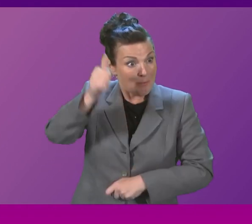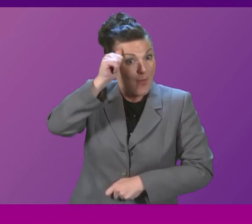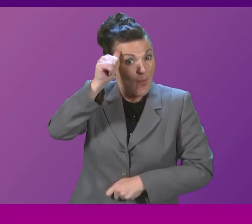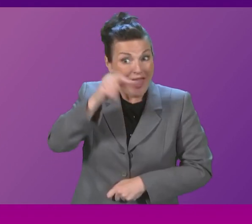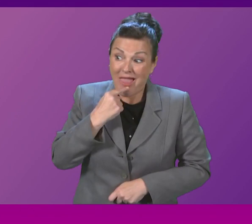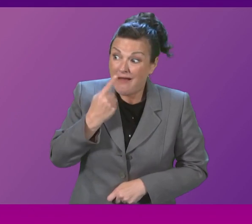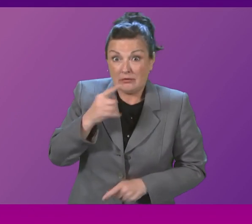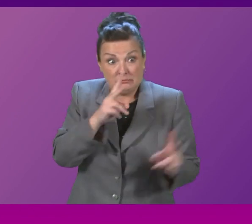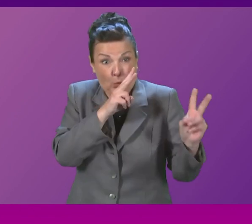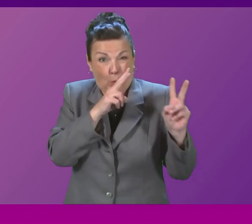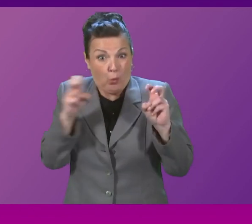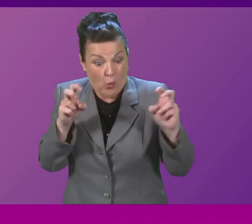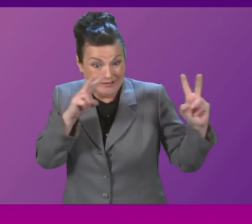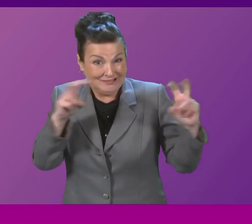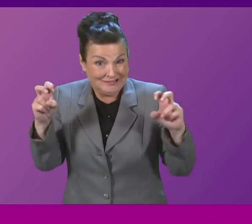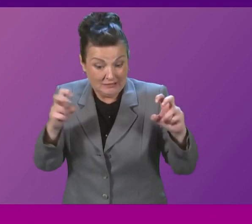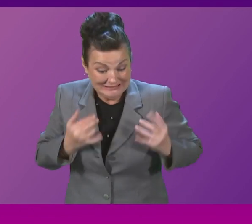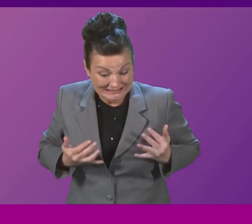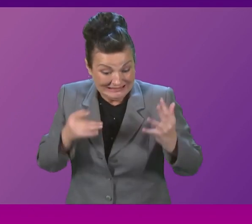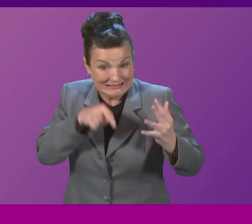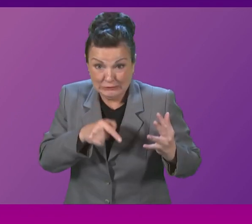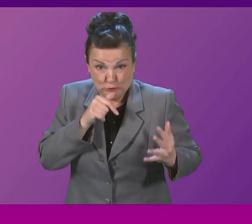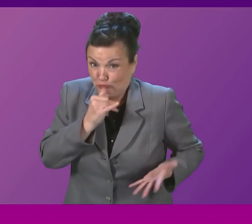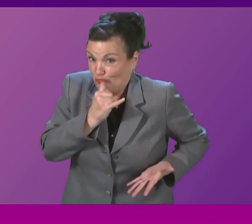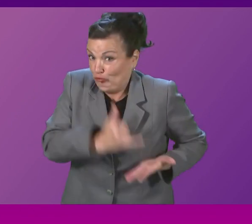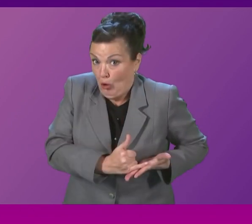Government officials, had not ‘been properly sourced’ ”